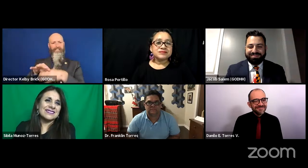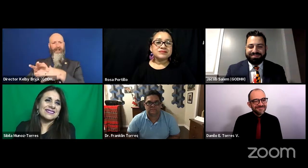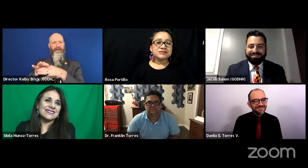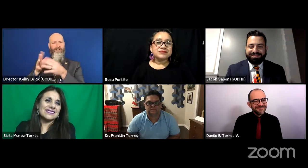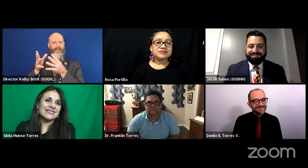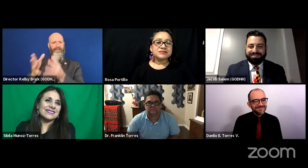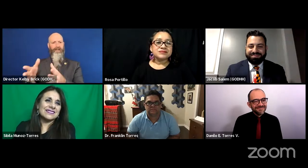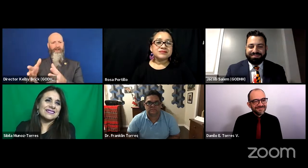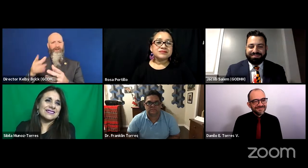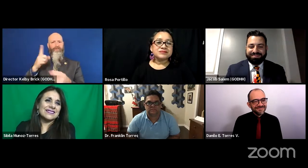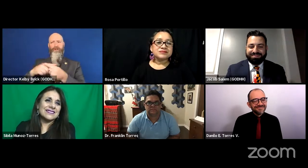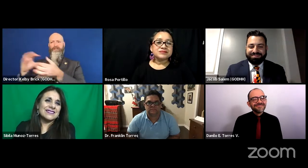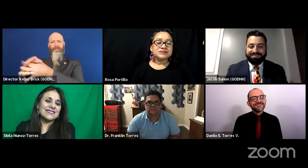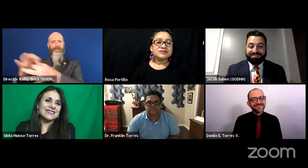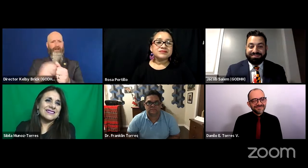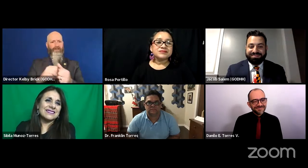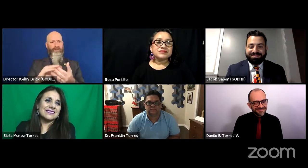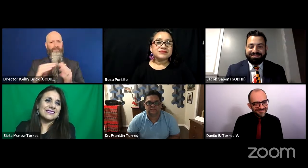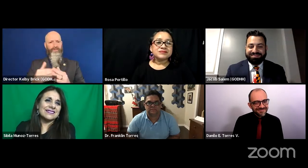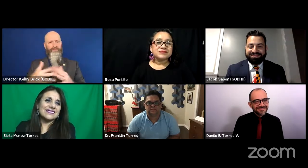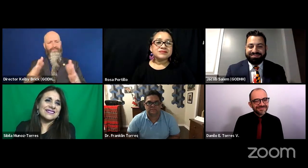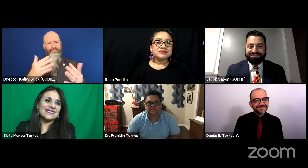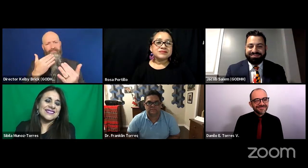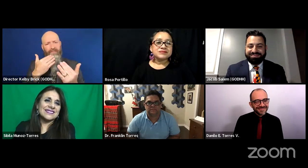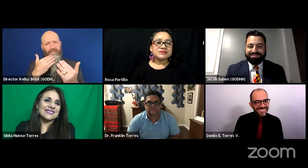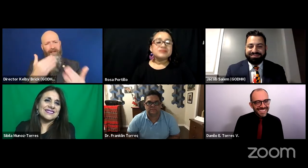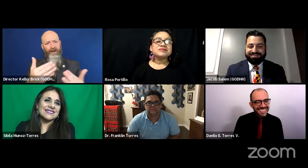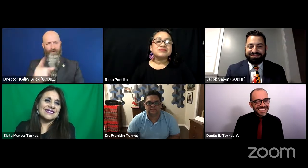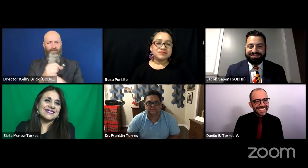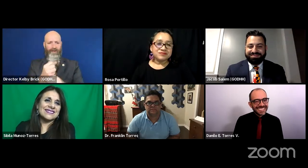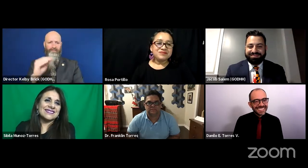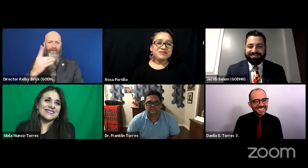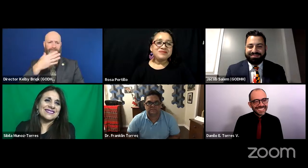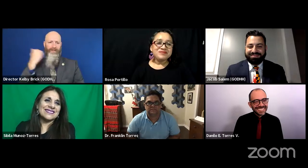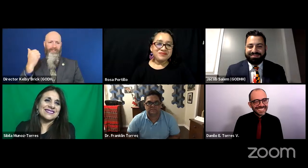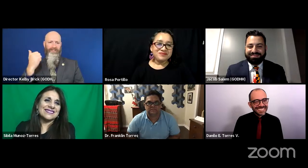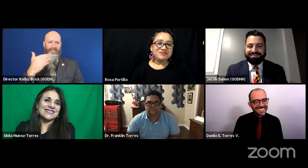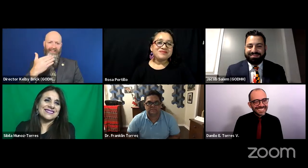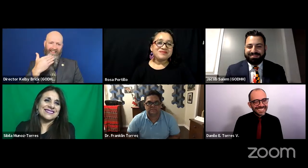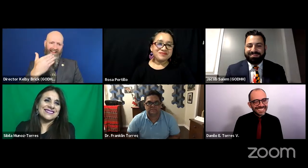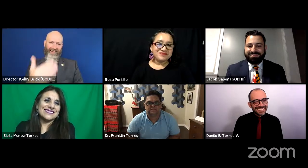And all of the videos, your content is there, resources are there, the connection with the